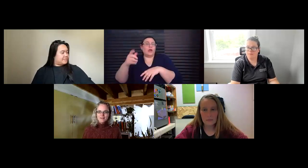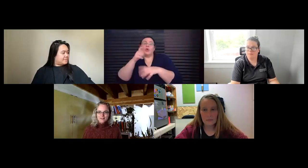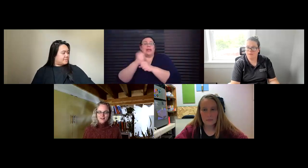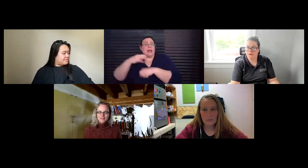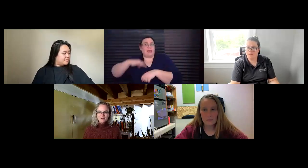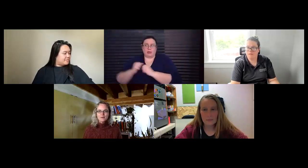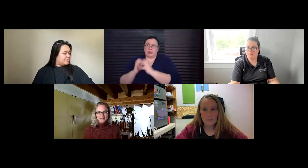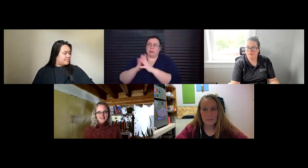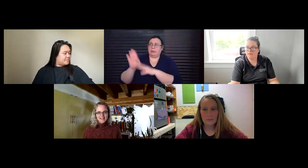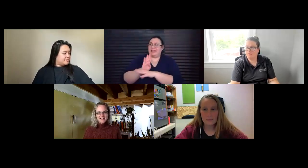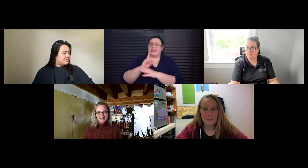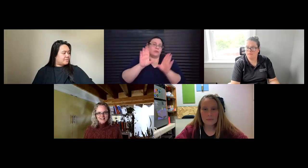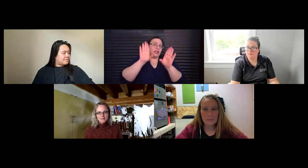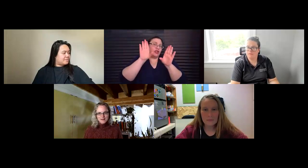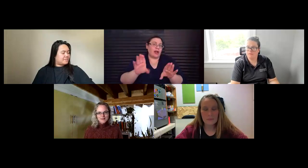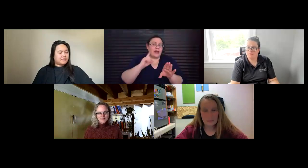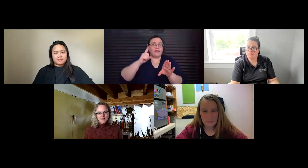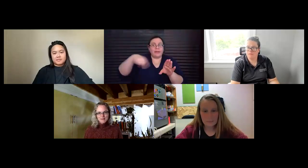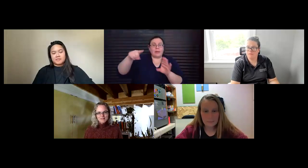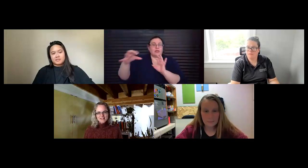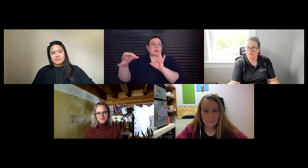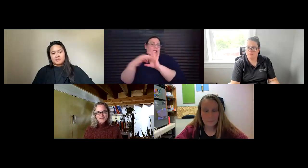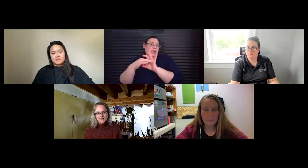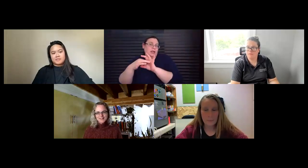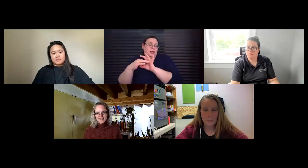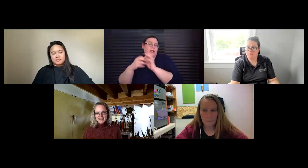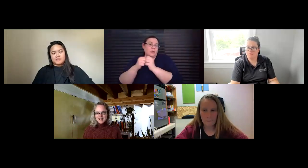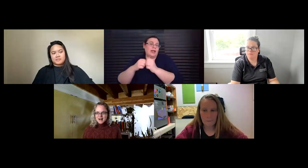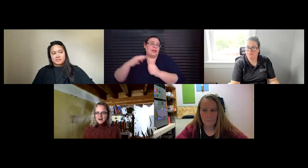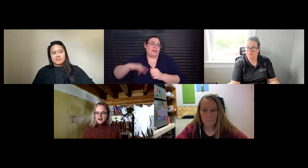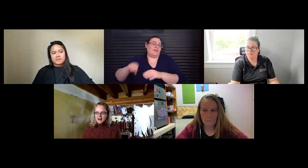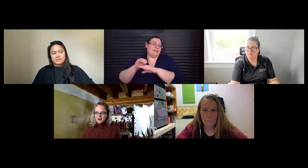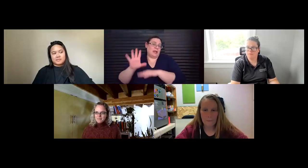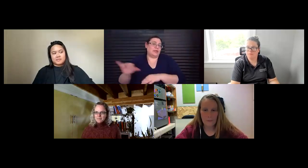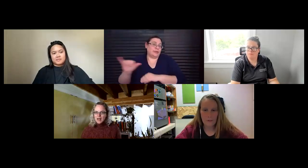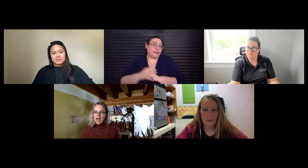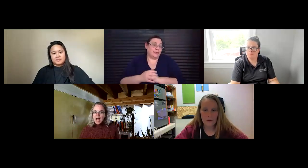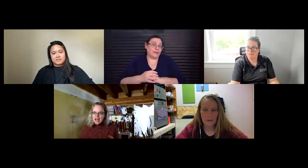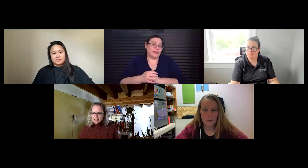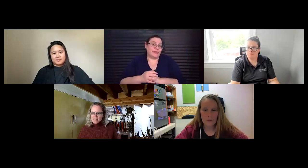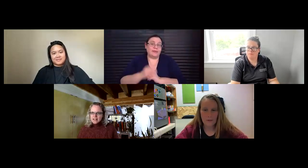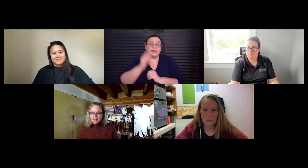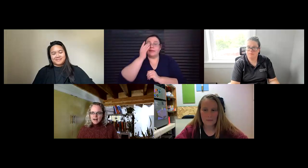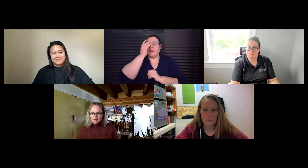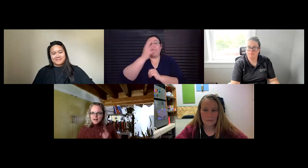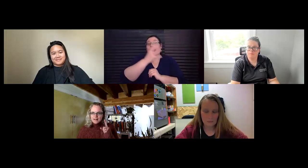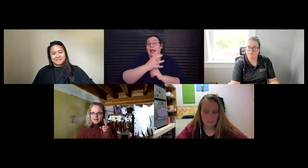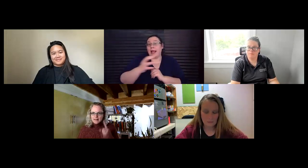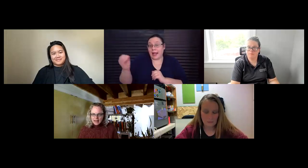be great to get connected with a benefits counselor.